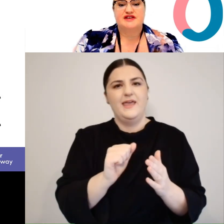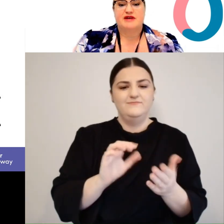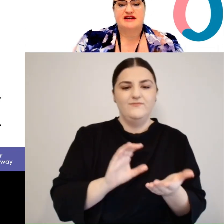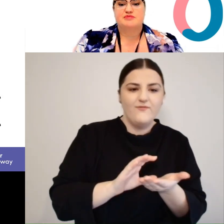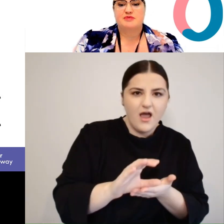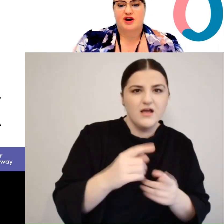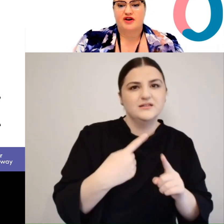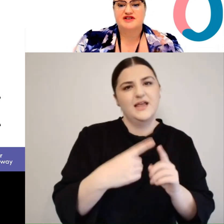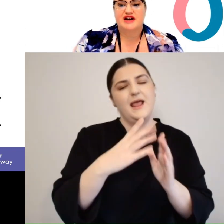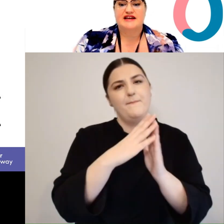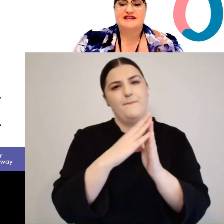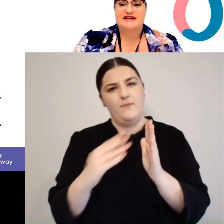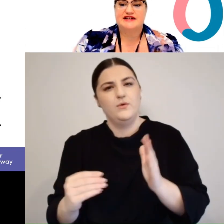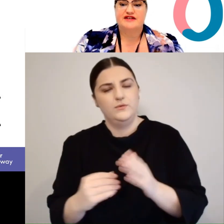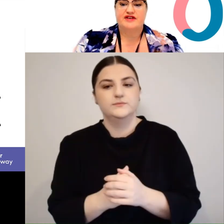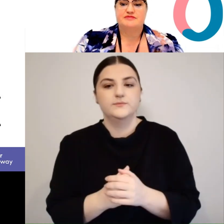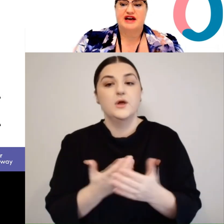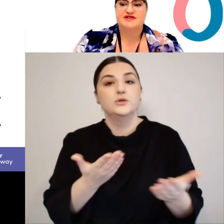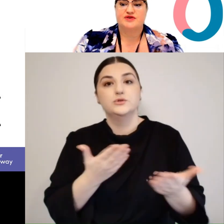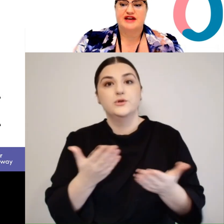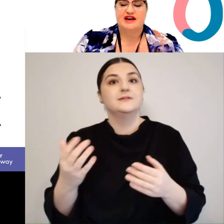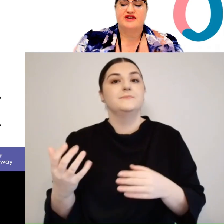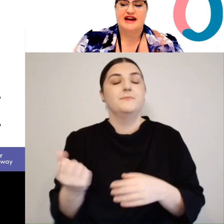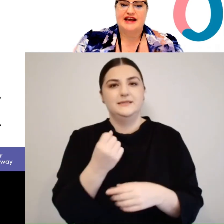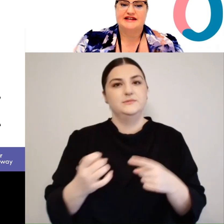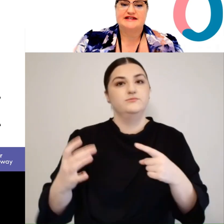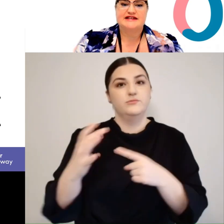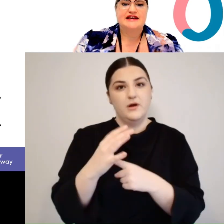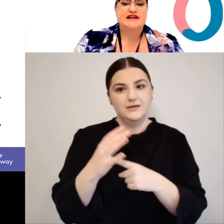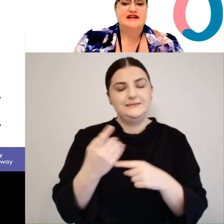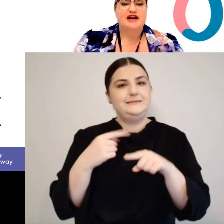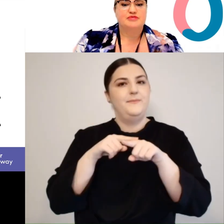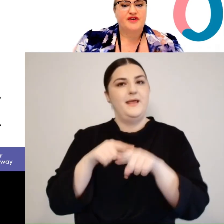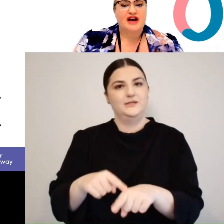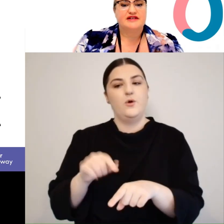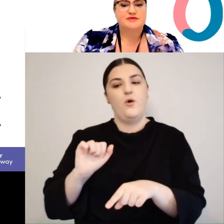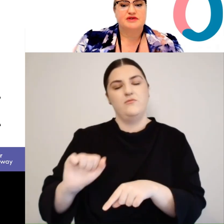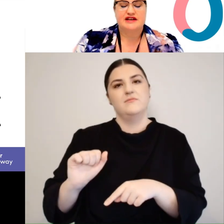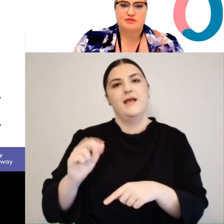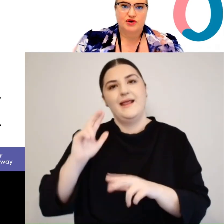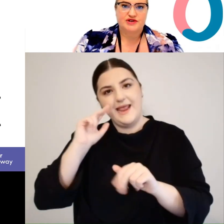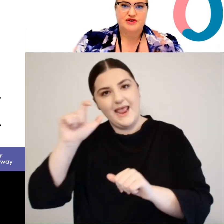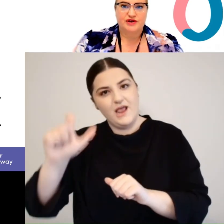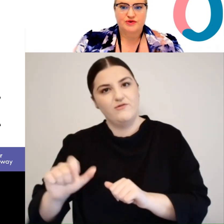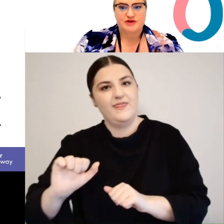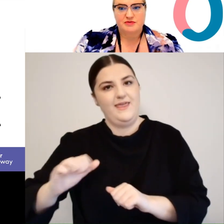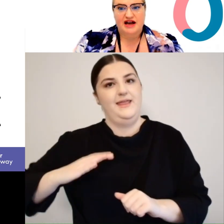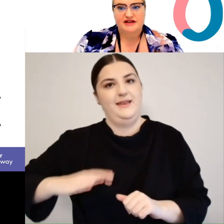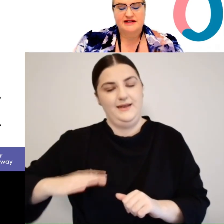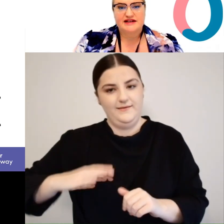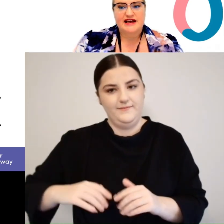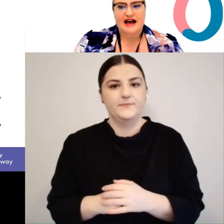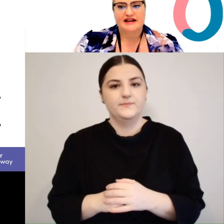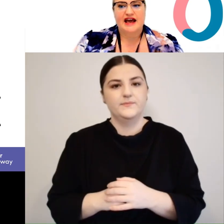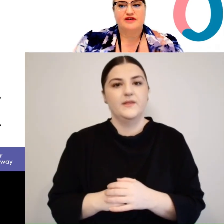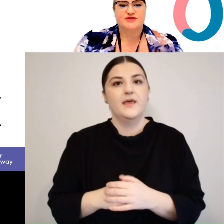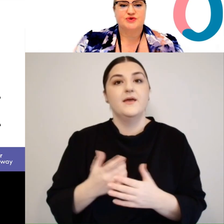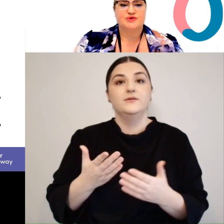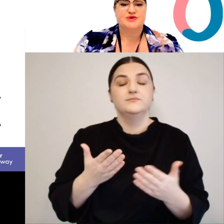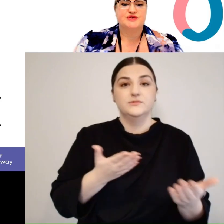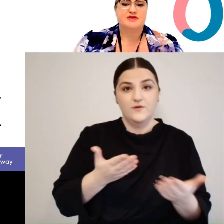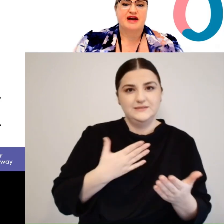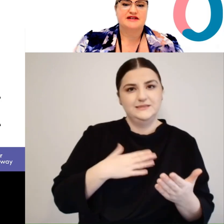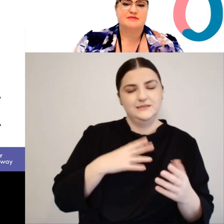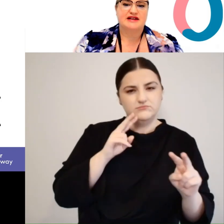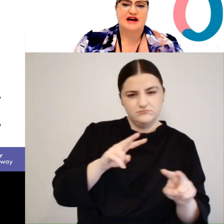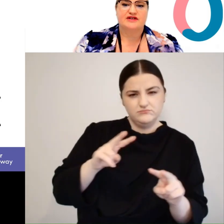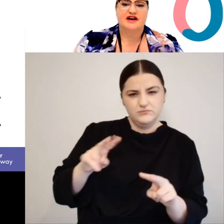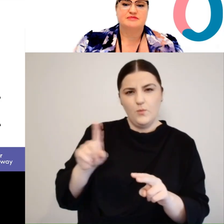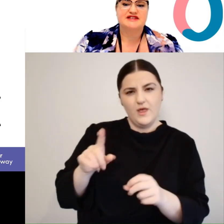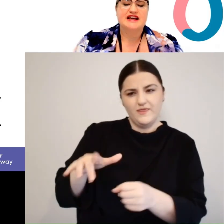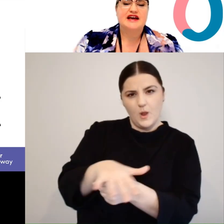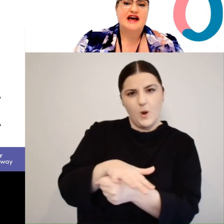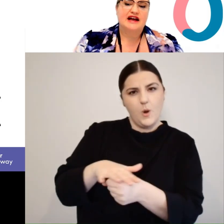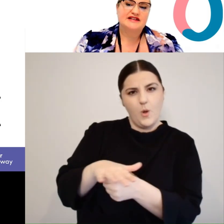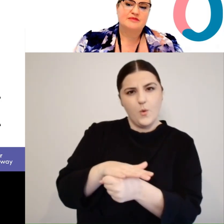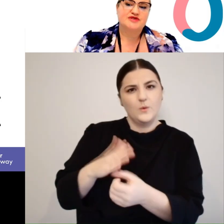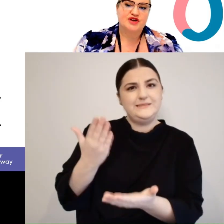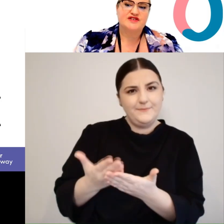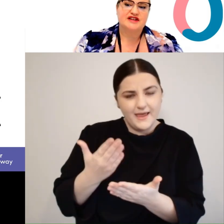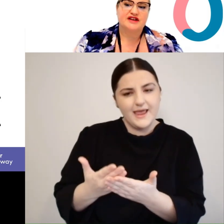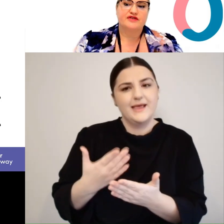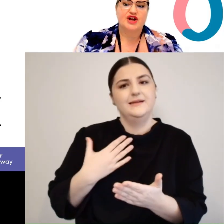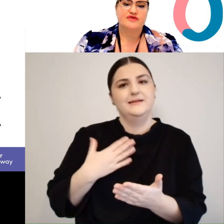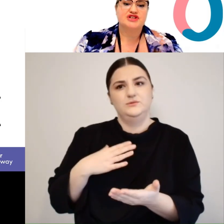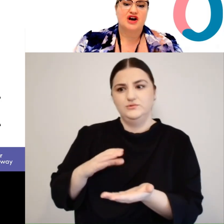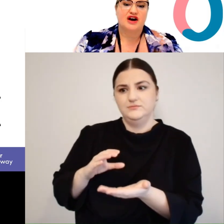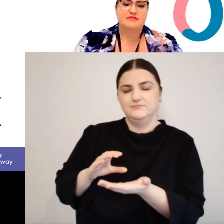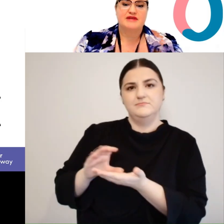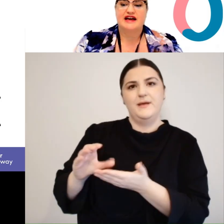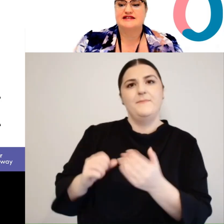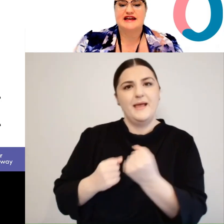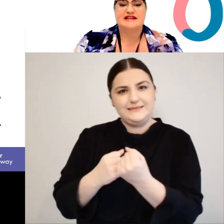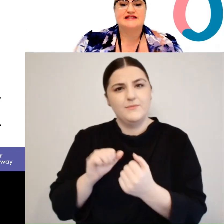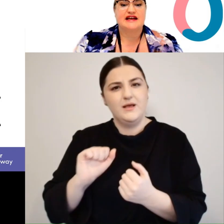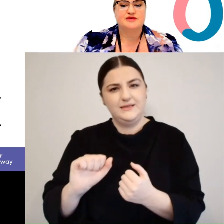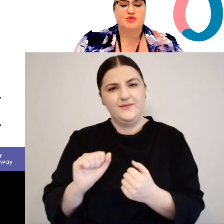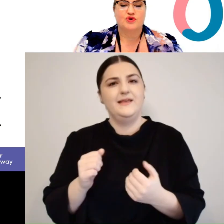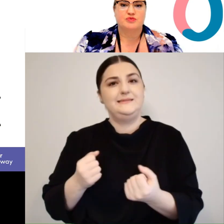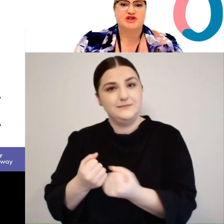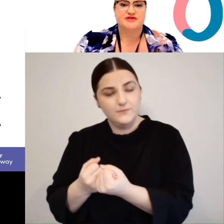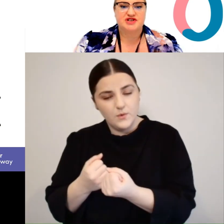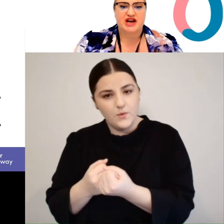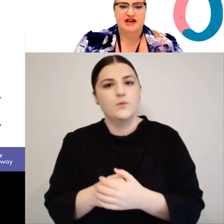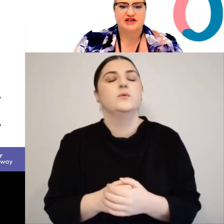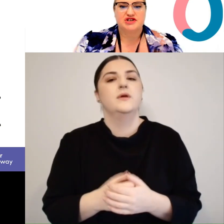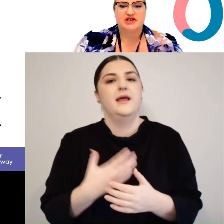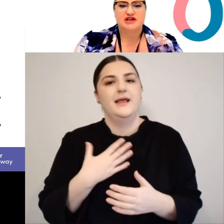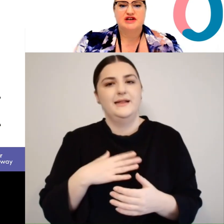Services must be prioritised and delivered based on carer needs, and providers will need to monitor local demand, allocate resources to maximize outcomes, and adapt service delivery over time as needs and support options change.